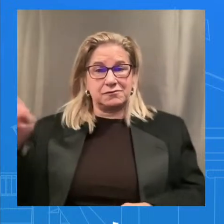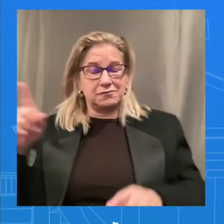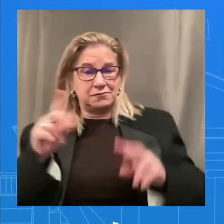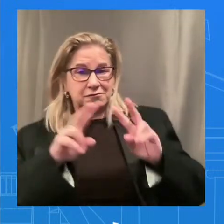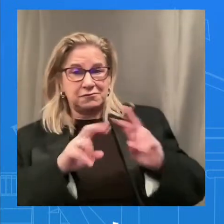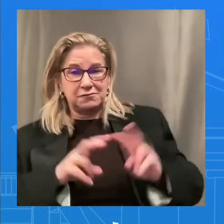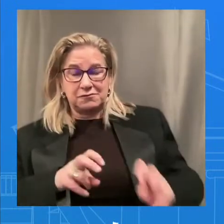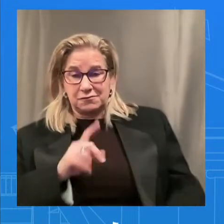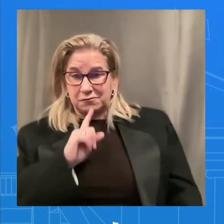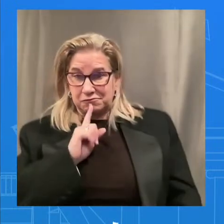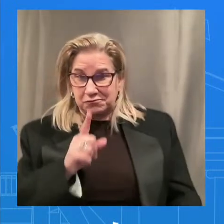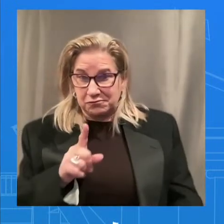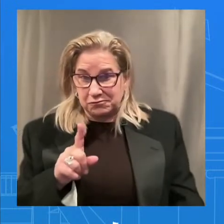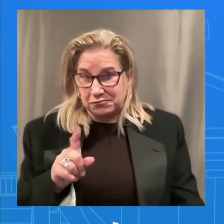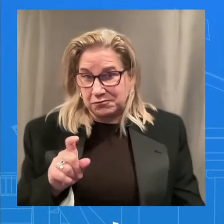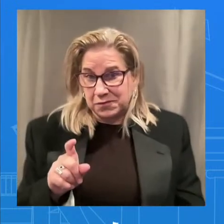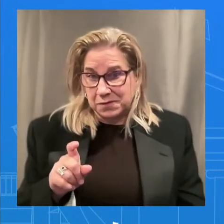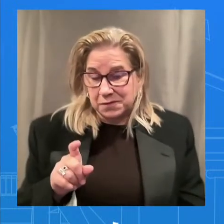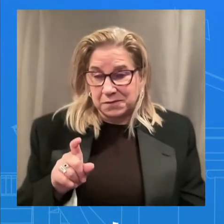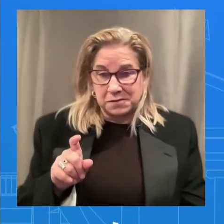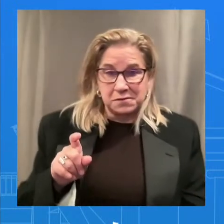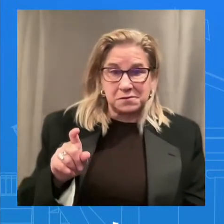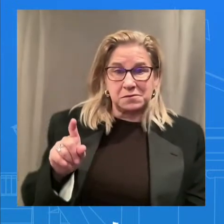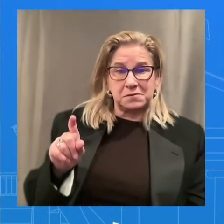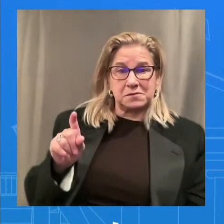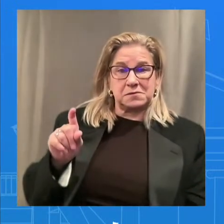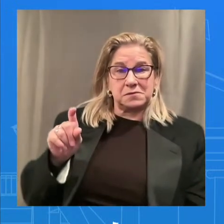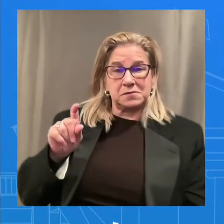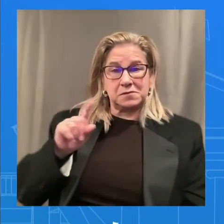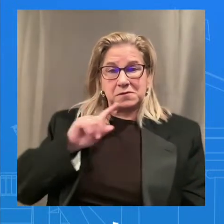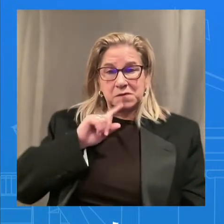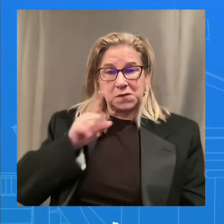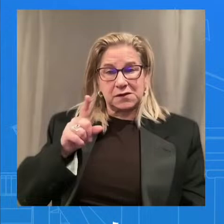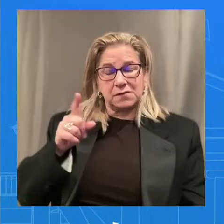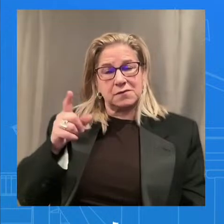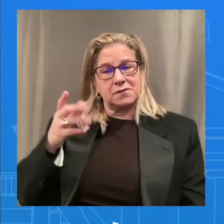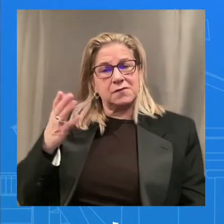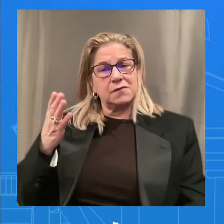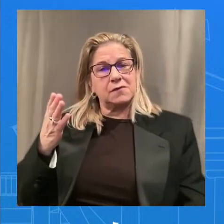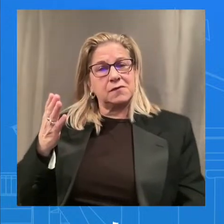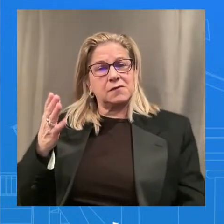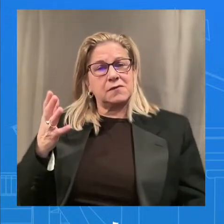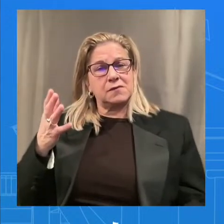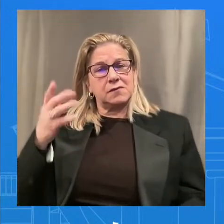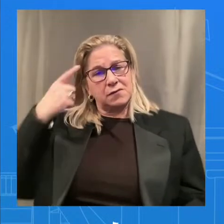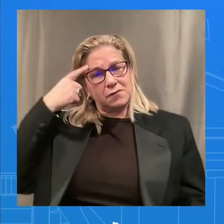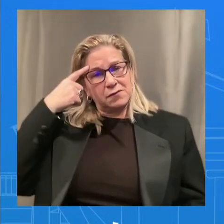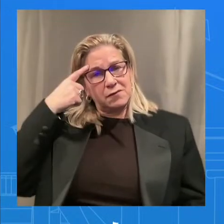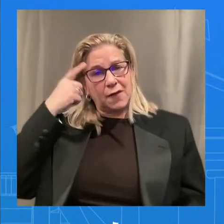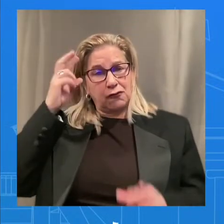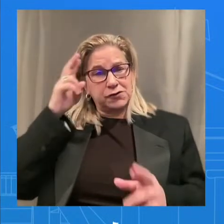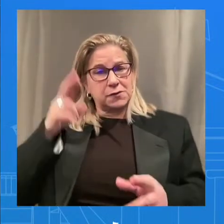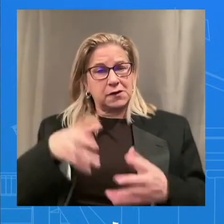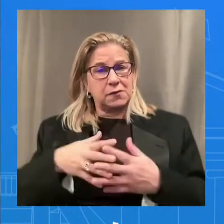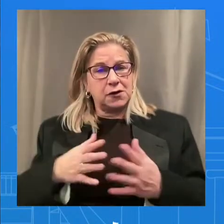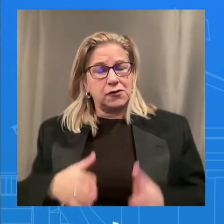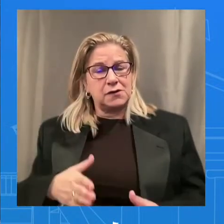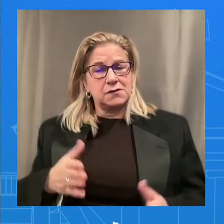but in terms of that broader universe, particularly the Israeli hostages, they’d be in the best position to answer your question. The Press: And, sorry, Jake, I just -- I wanted to ask you another question